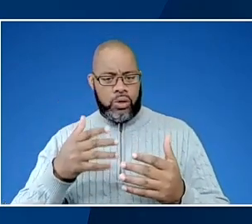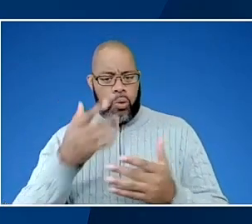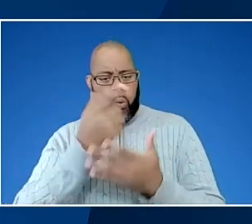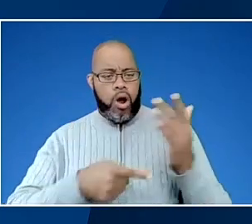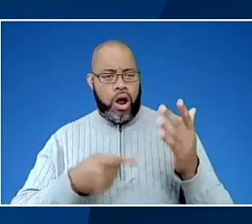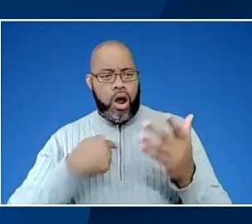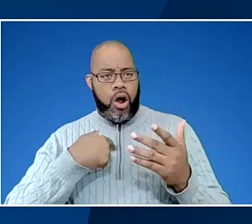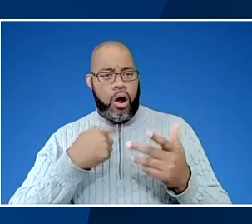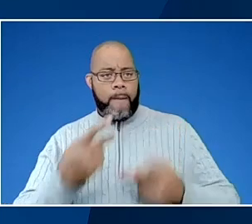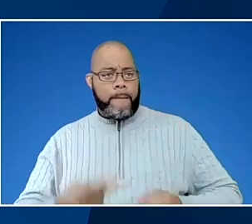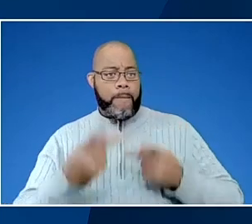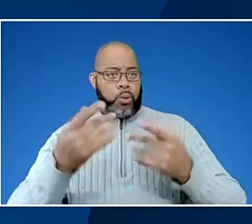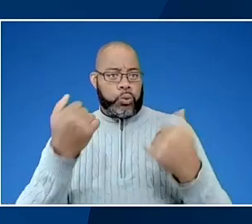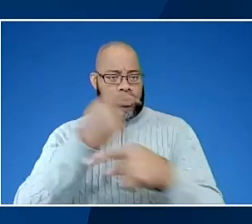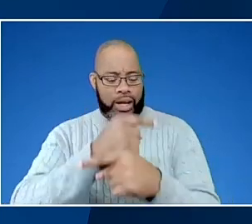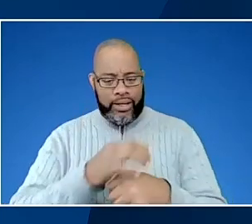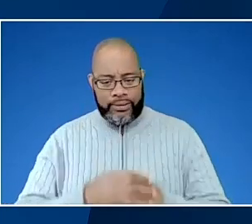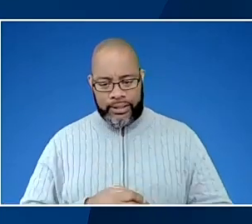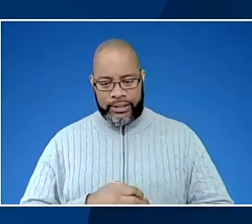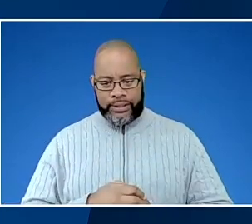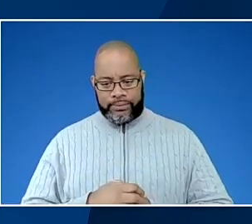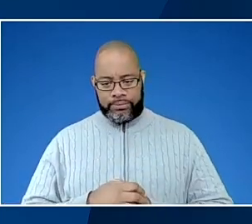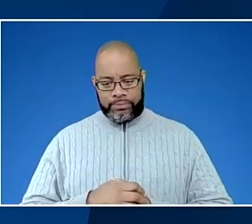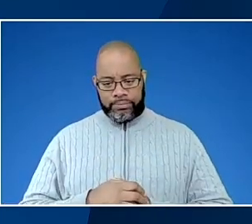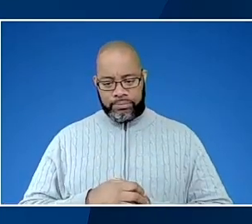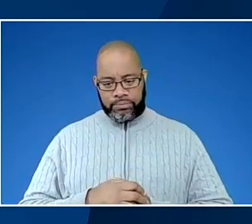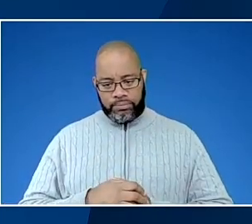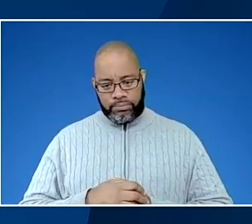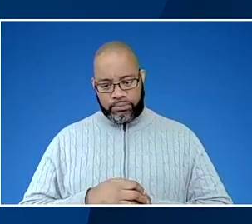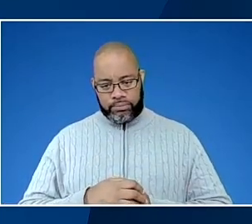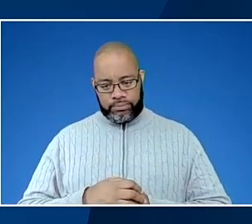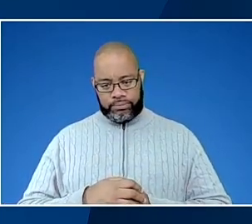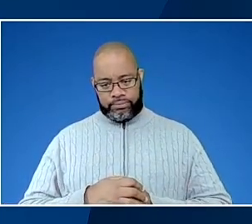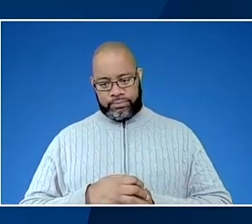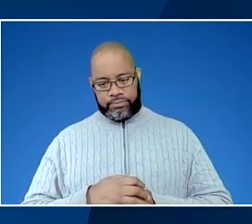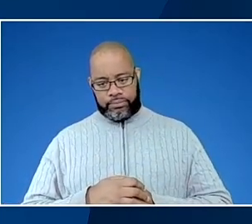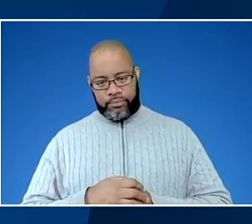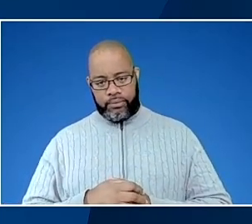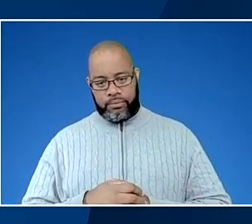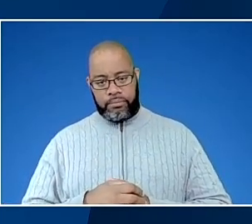today. So, you know, there are already a